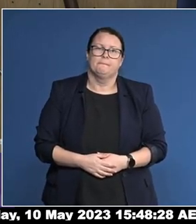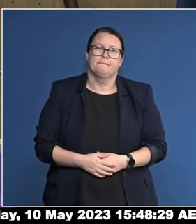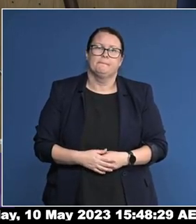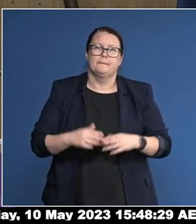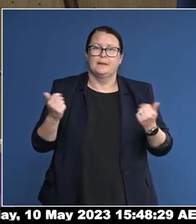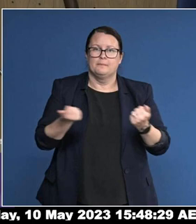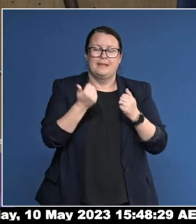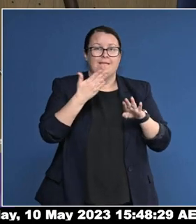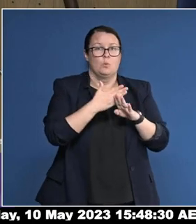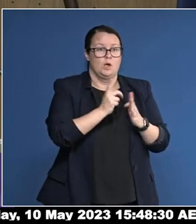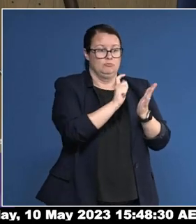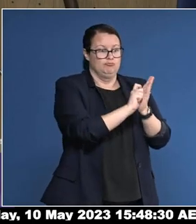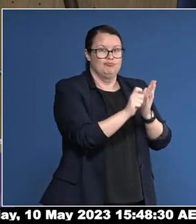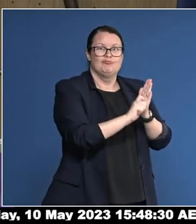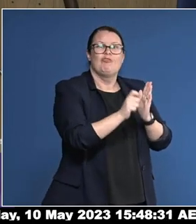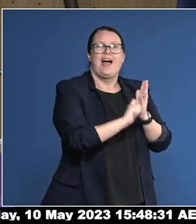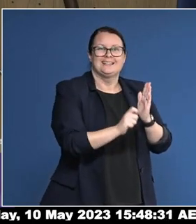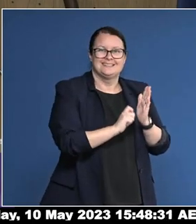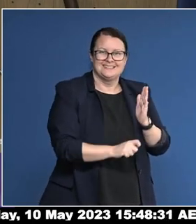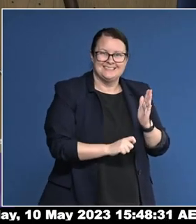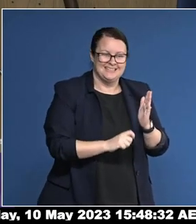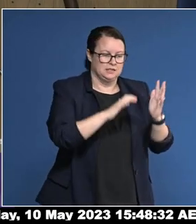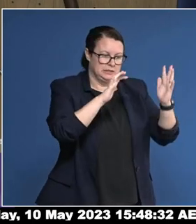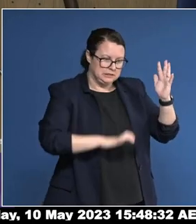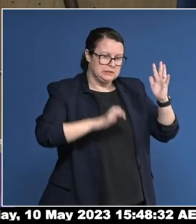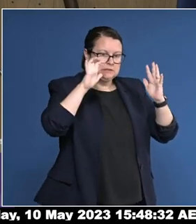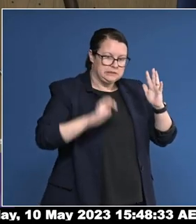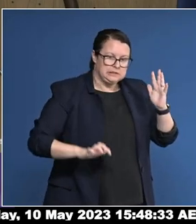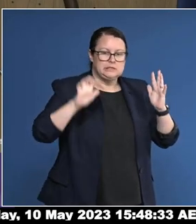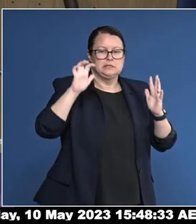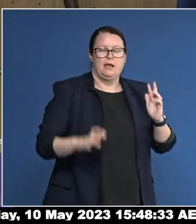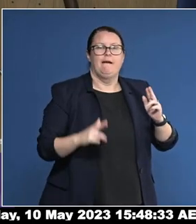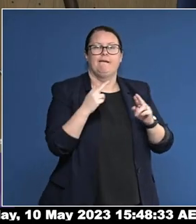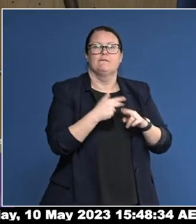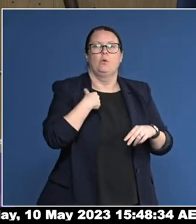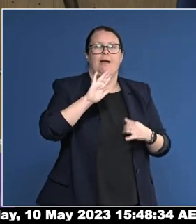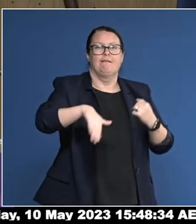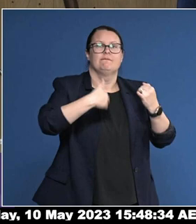Commission as we look to promote through our final report a more inclusive society.